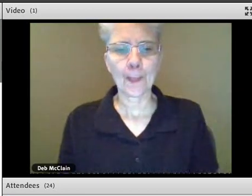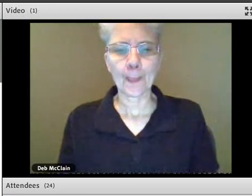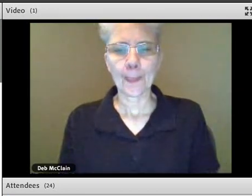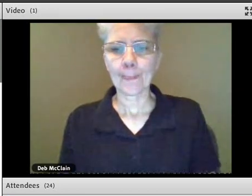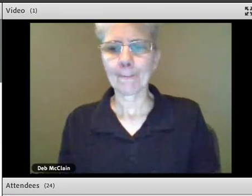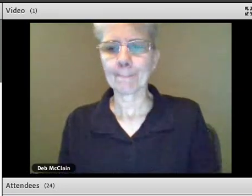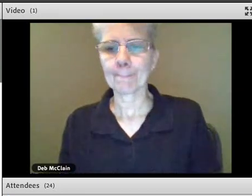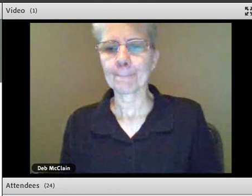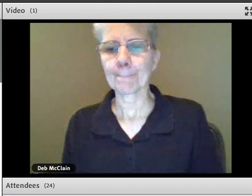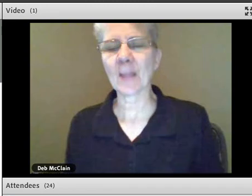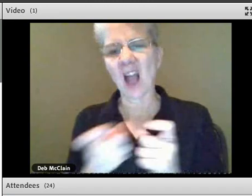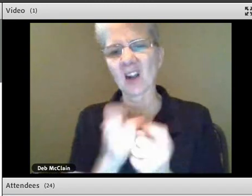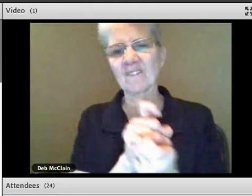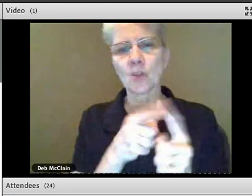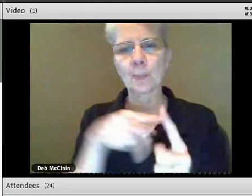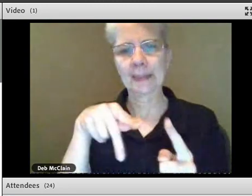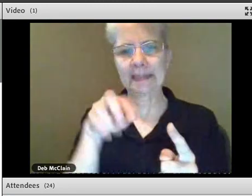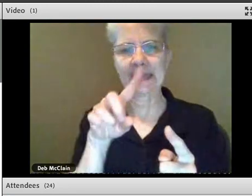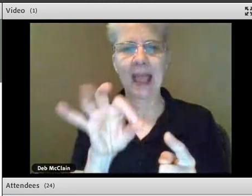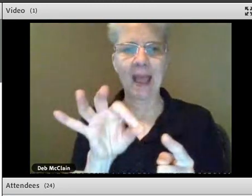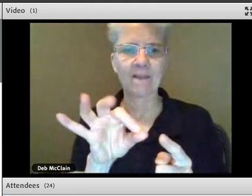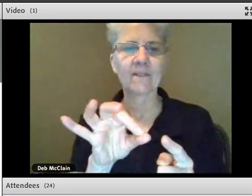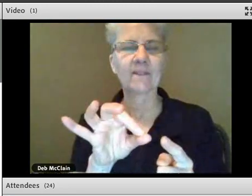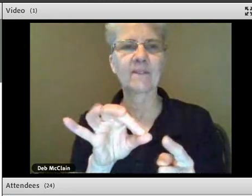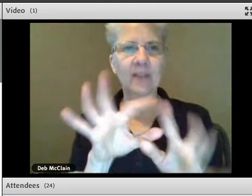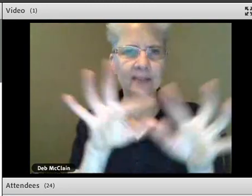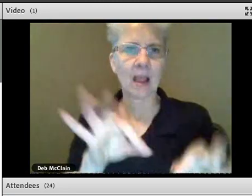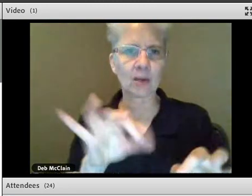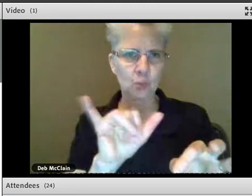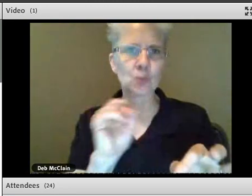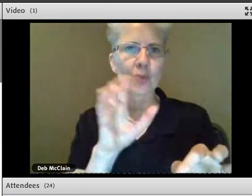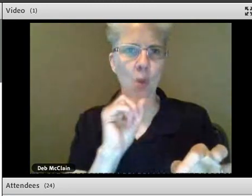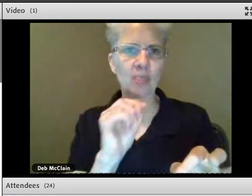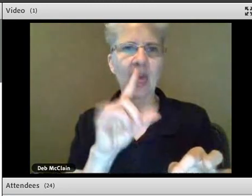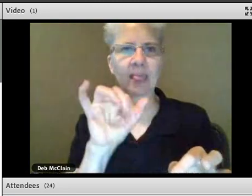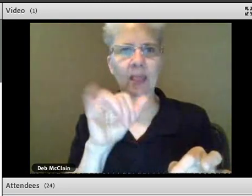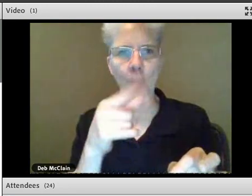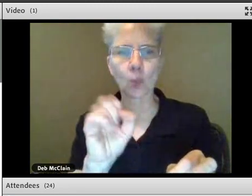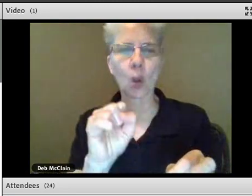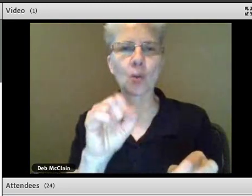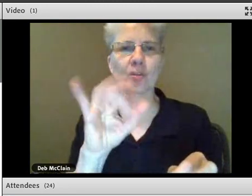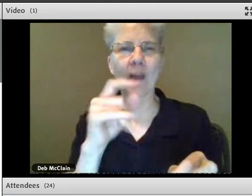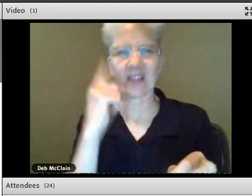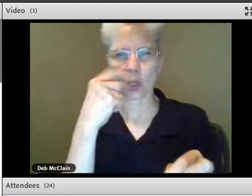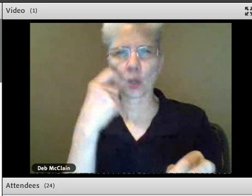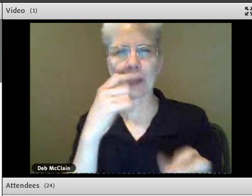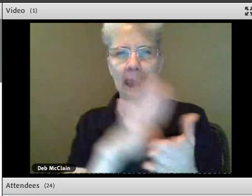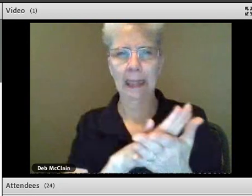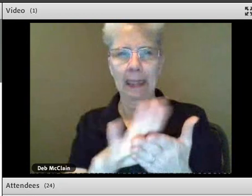I'll convert them to a PDF doc, too, so the logos and graphics and everything look a little bit cleaner.